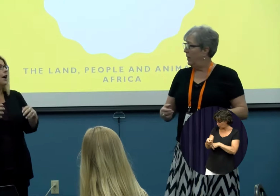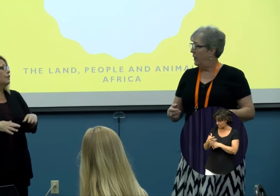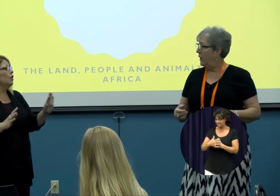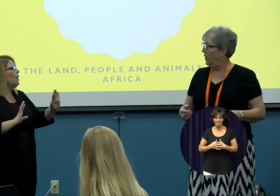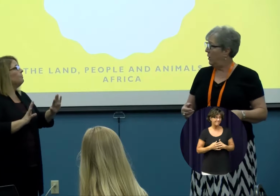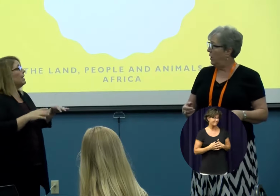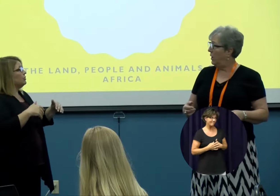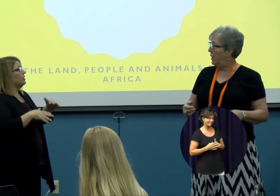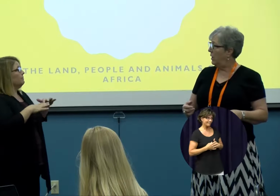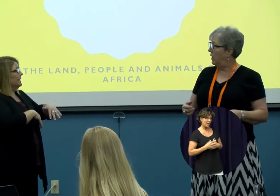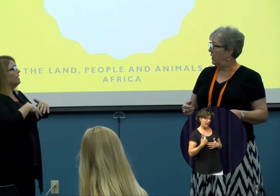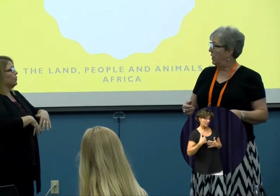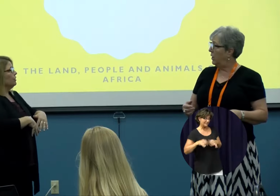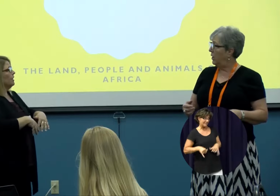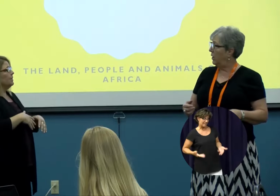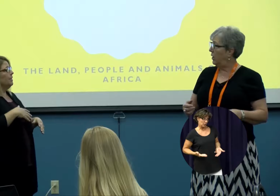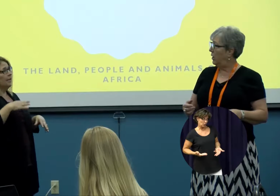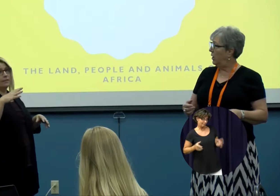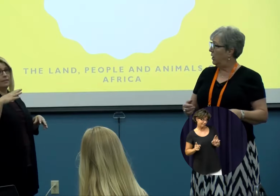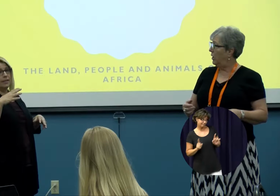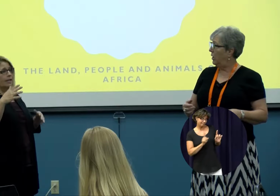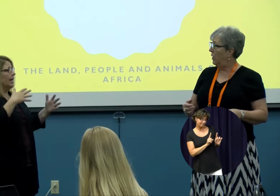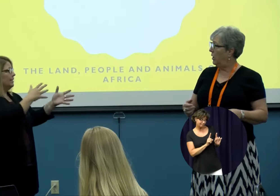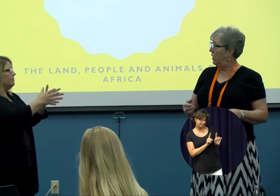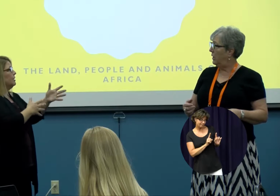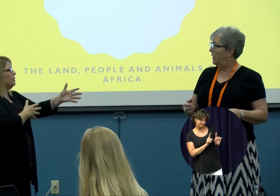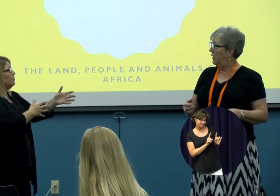No, I'm actually going to be here, because I need to be close